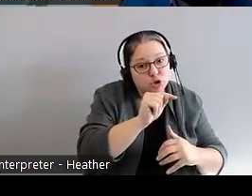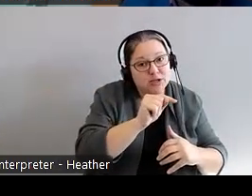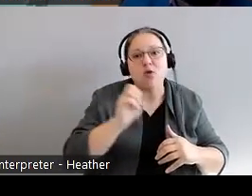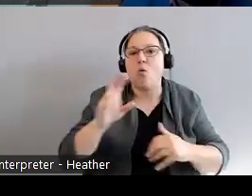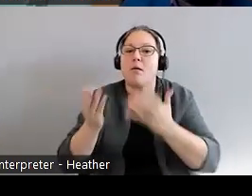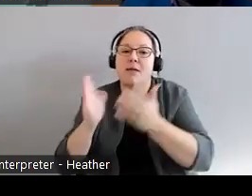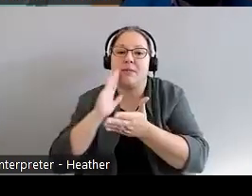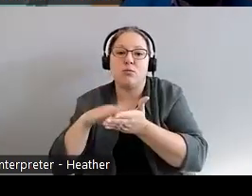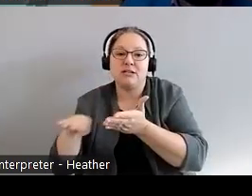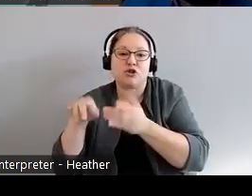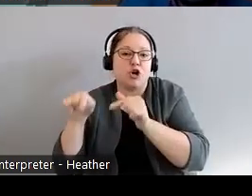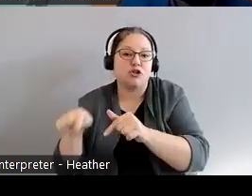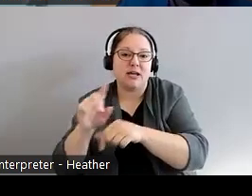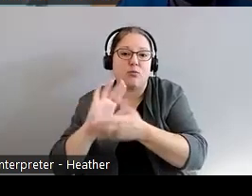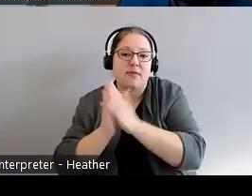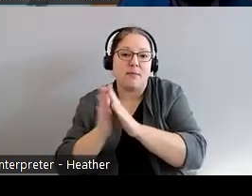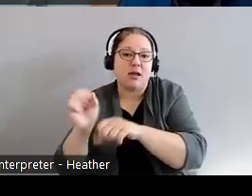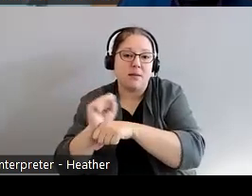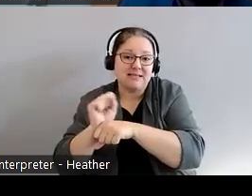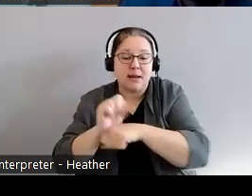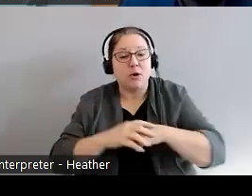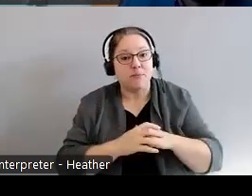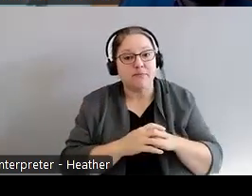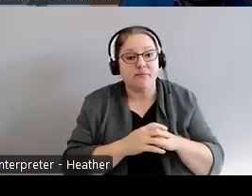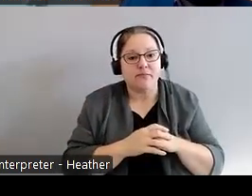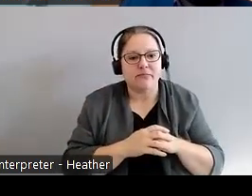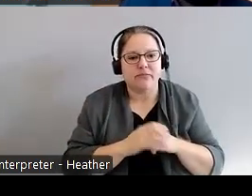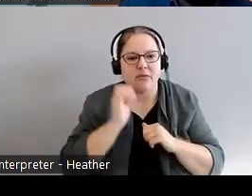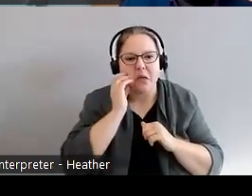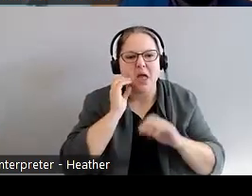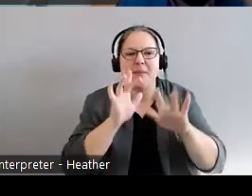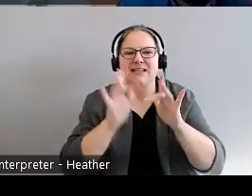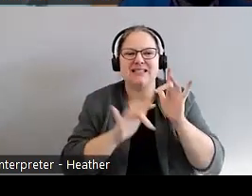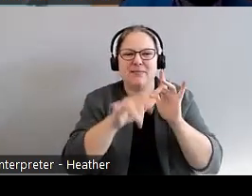them after stabilizing them. Uh, I'm going to skip this slide in interest of time. Um, you know,